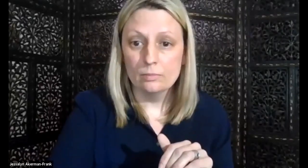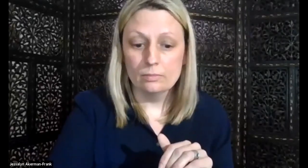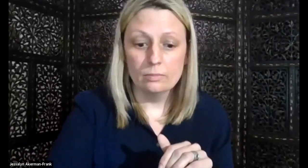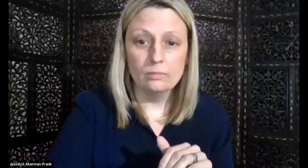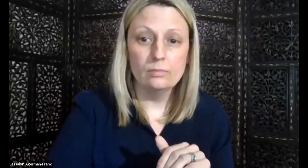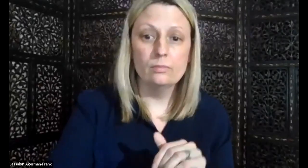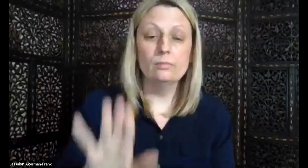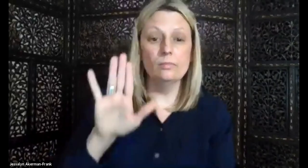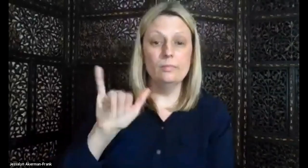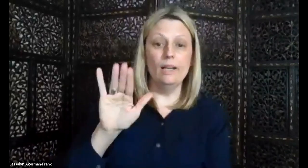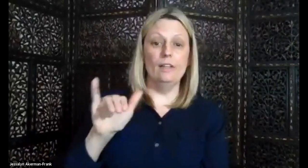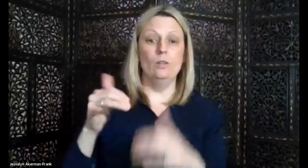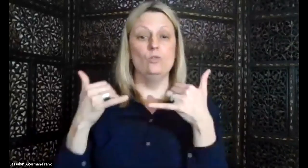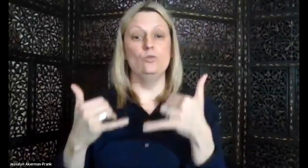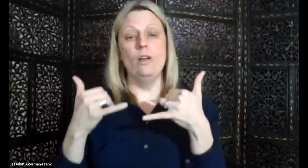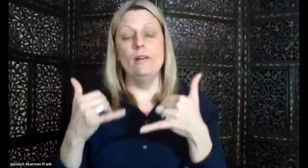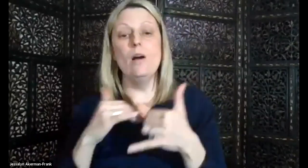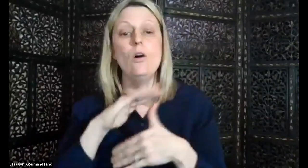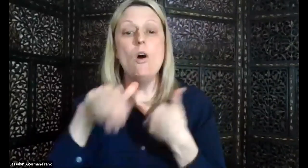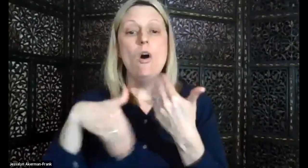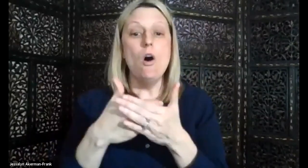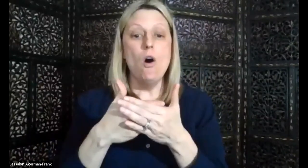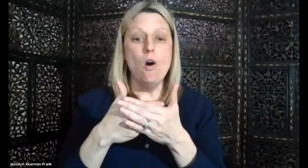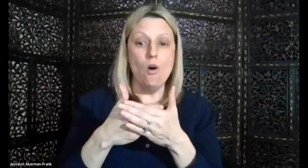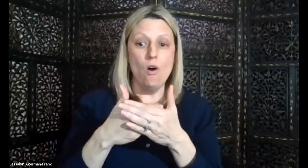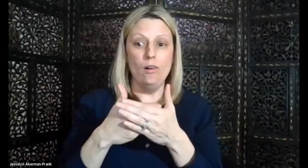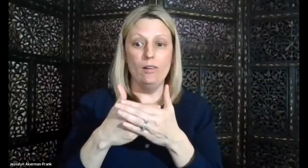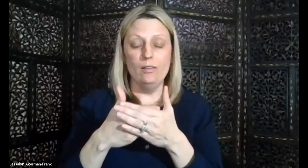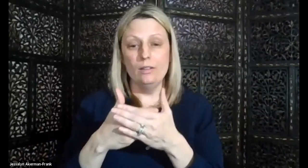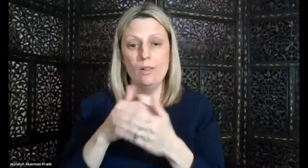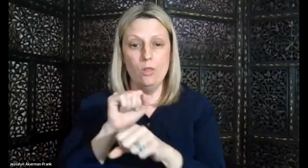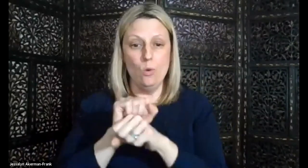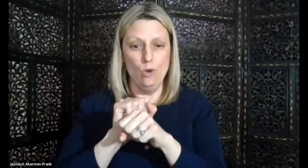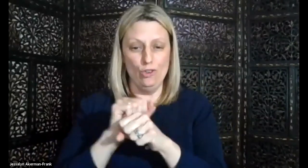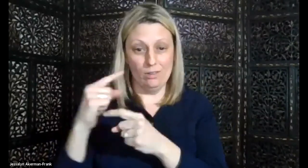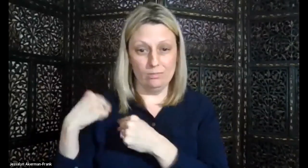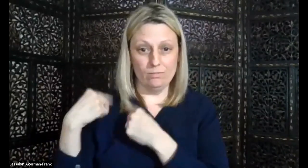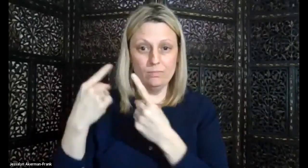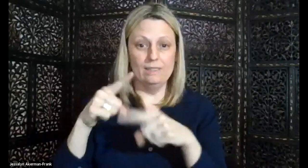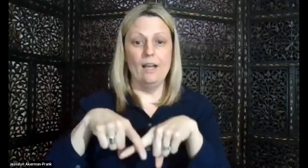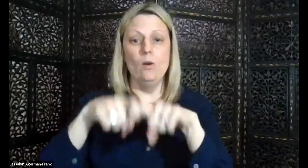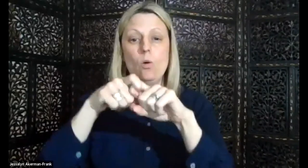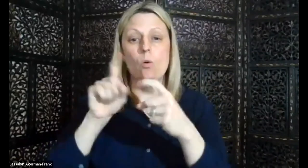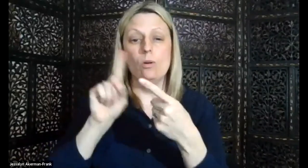things of that sort, so I wanted to know what was the process and what we were thinking about that. Jessalyn: Yeah, that's